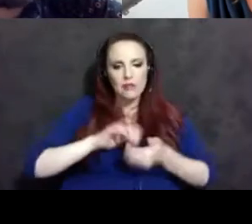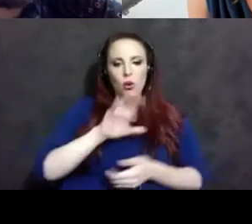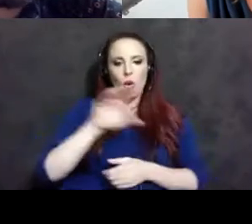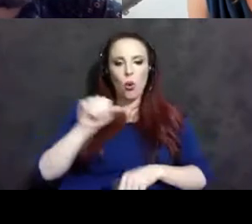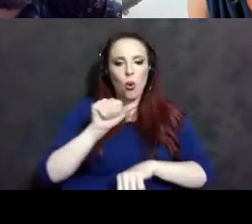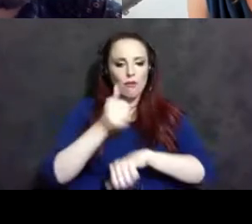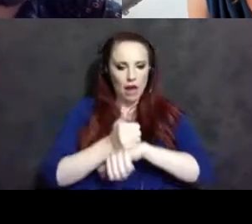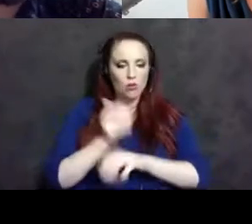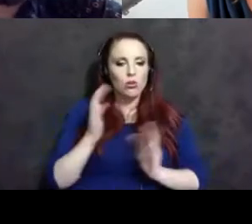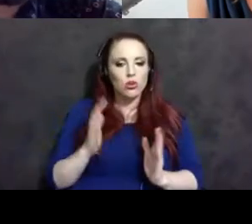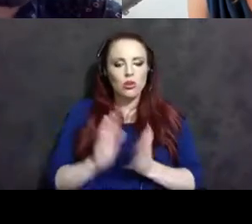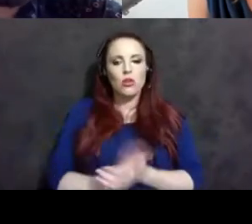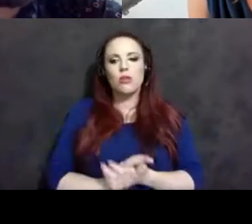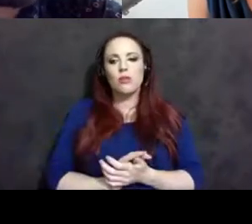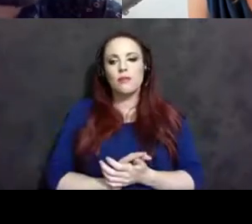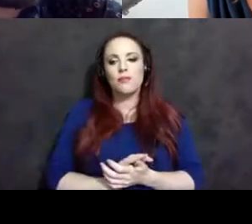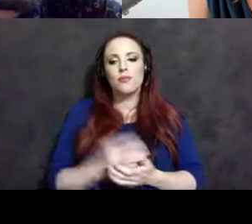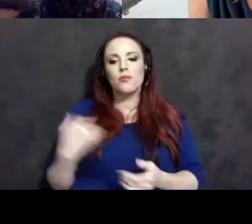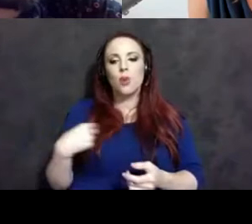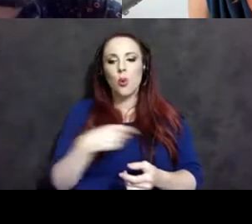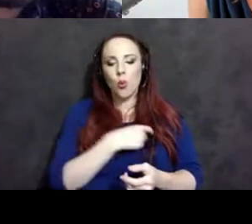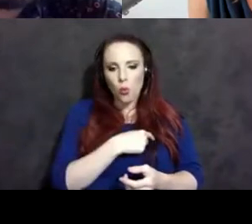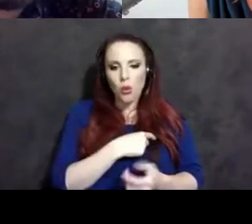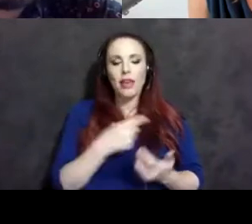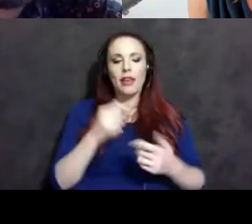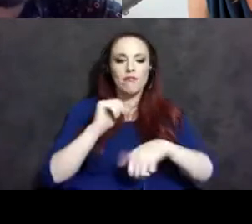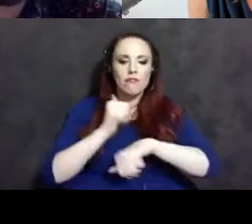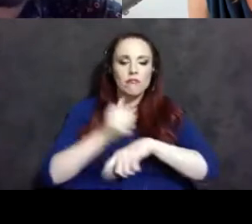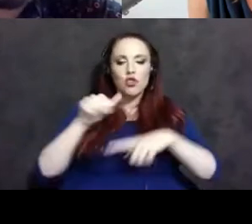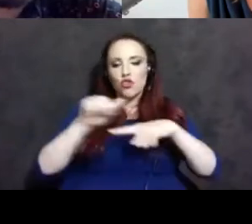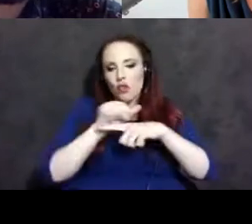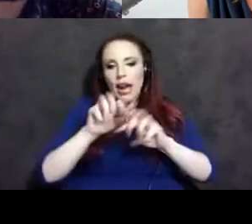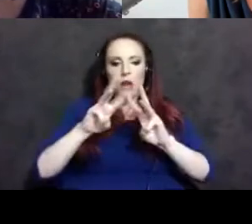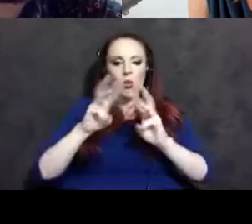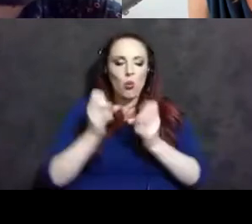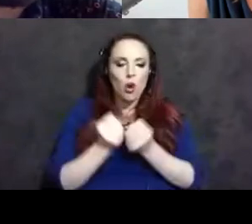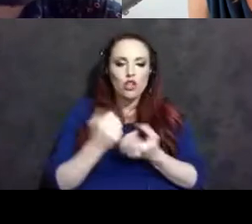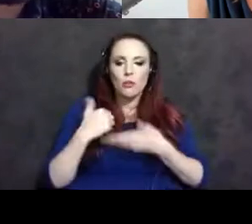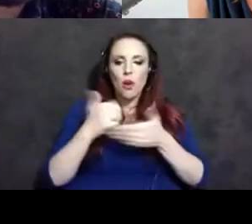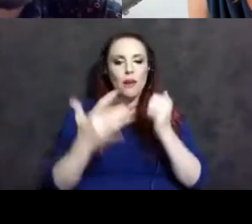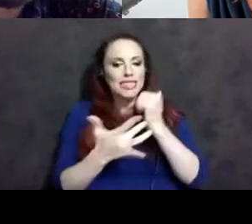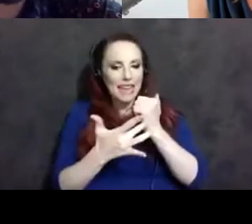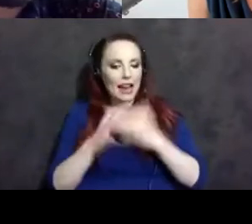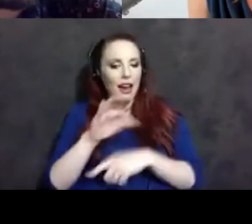And we came up with trainings and workshops to help tech companies, mostly, and schools,